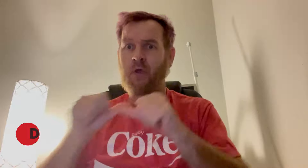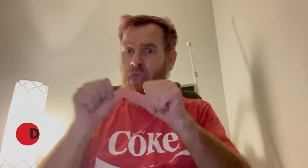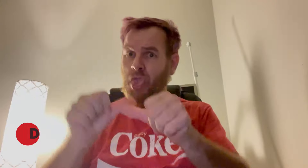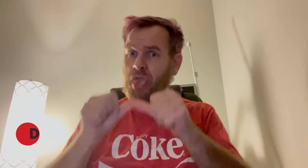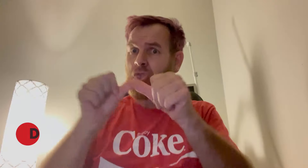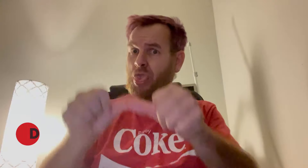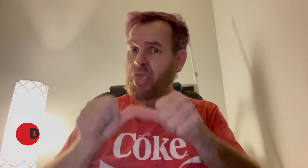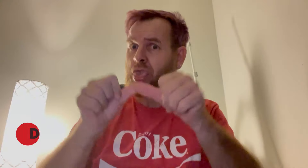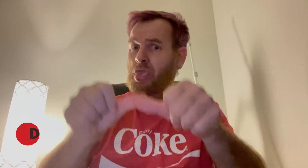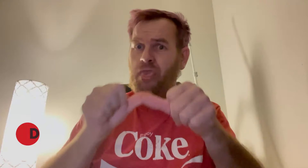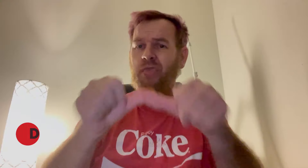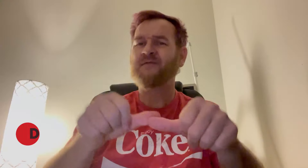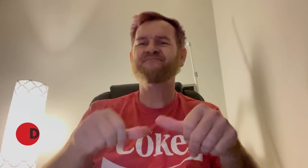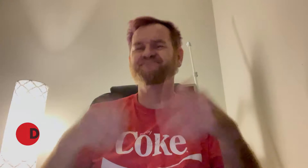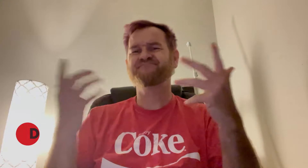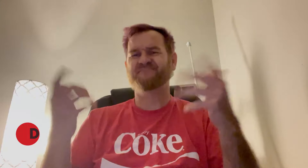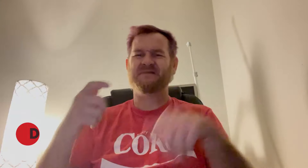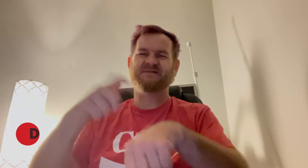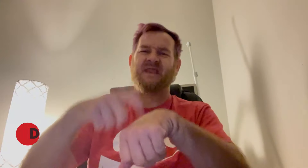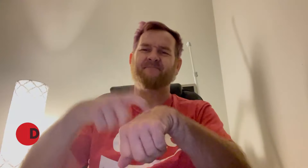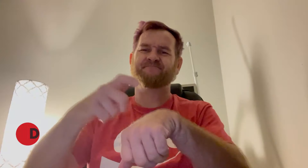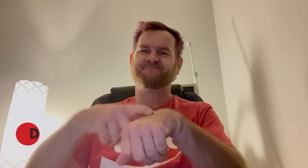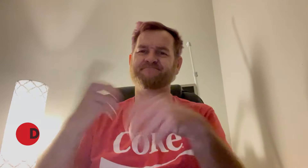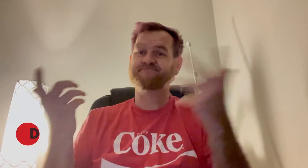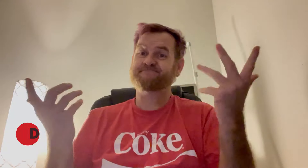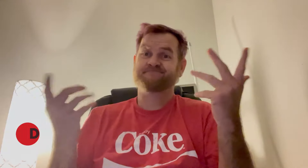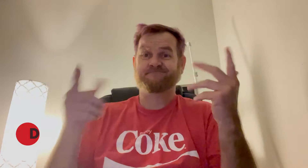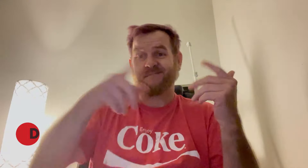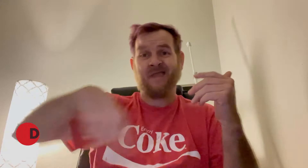it just went on and on. It is time.